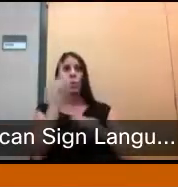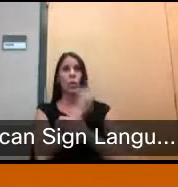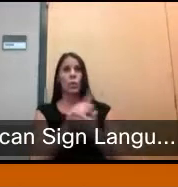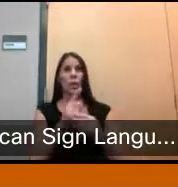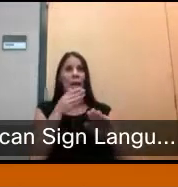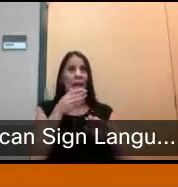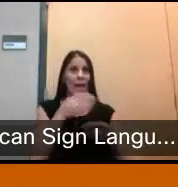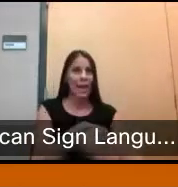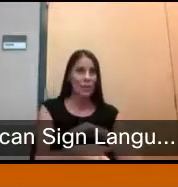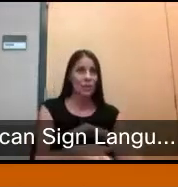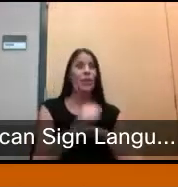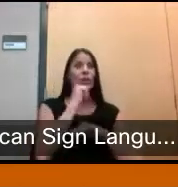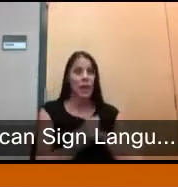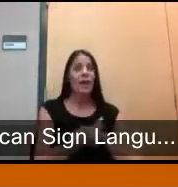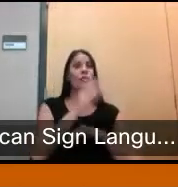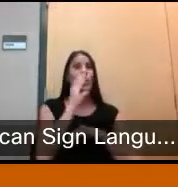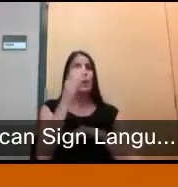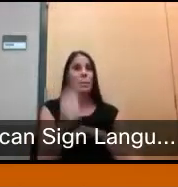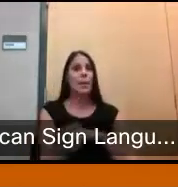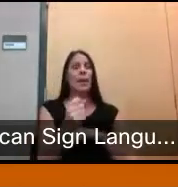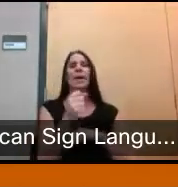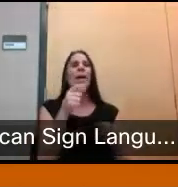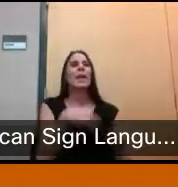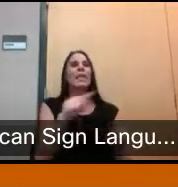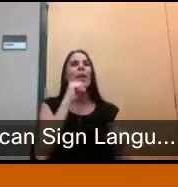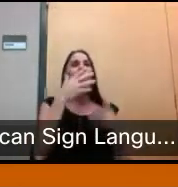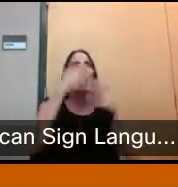Angry because they said they weren't thinking of the fact like, no milk means my coffee